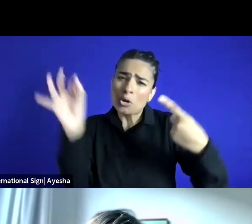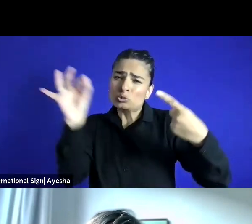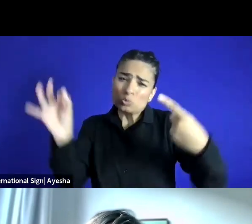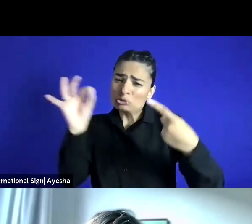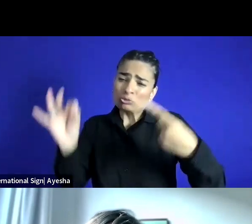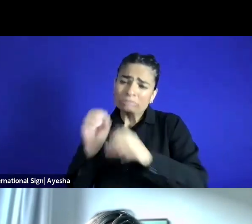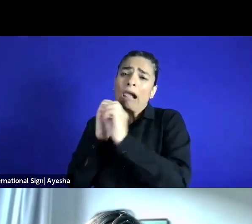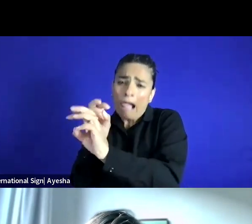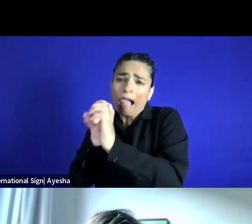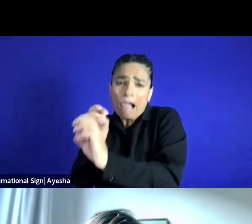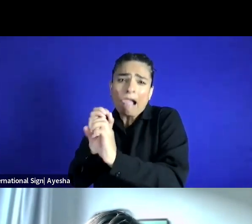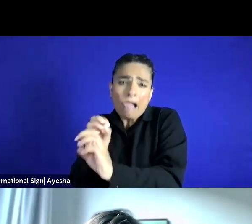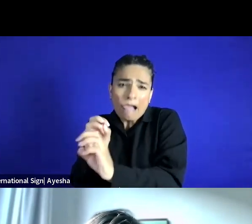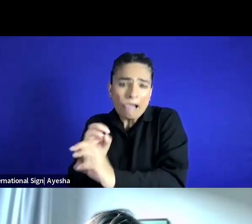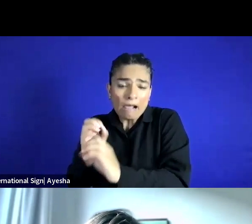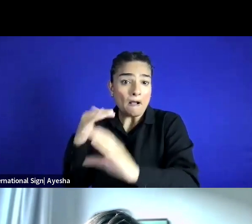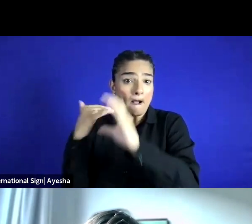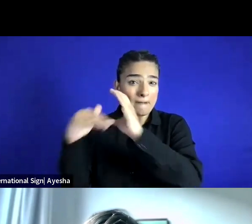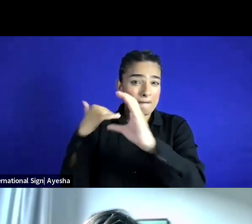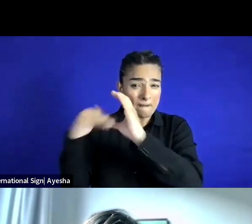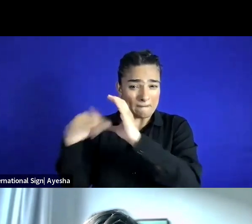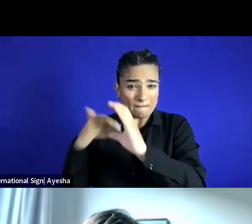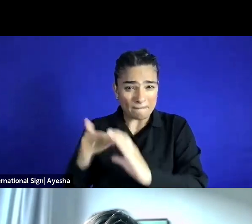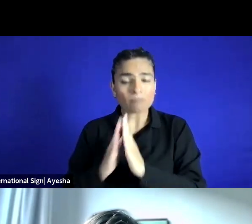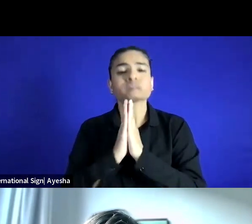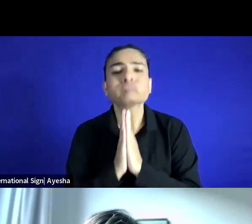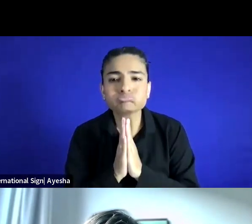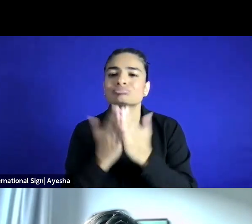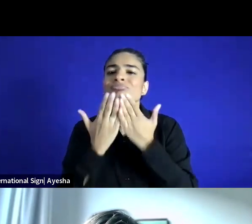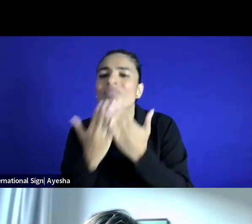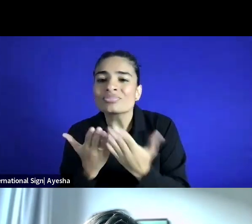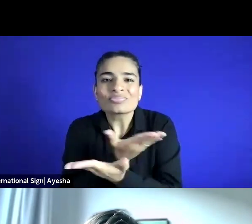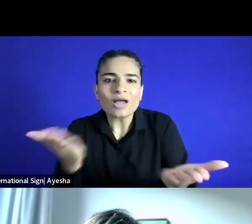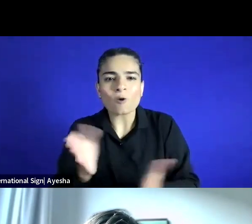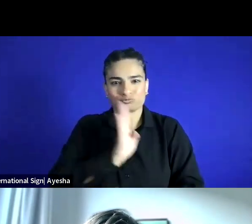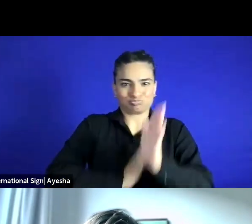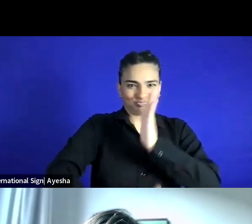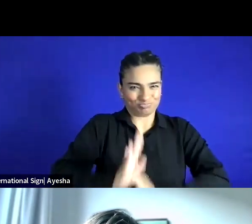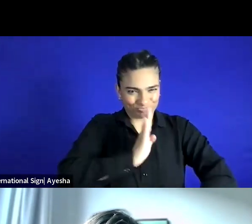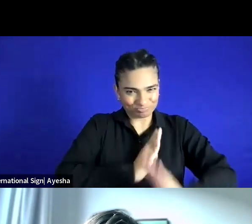Well, thank you for your patience. It takes a bit of time, but we are trying to make sure that each